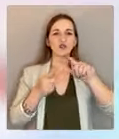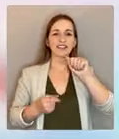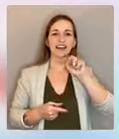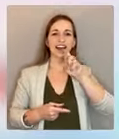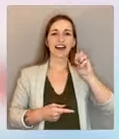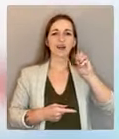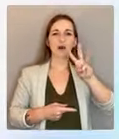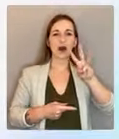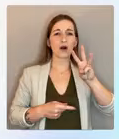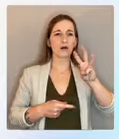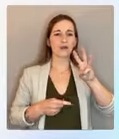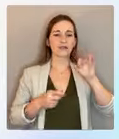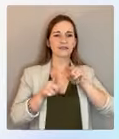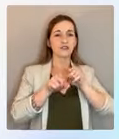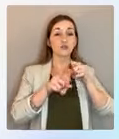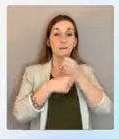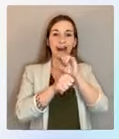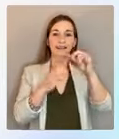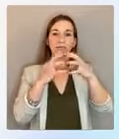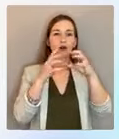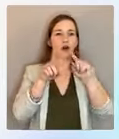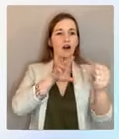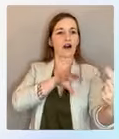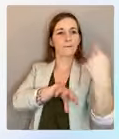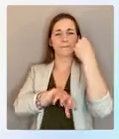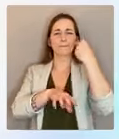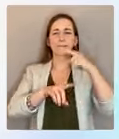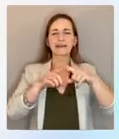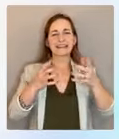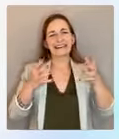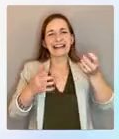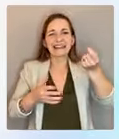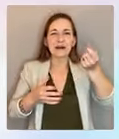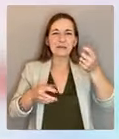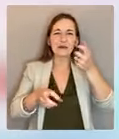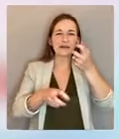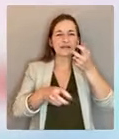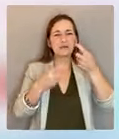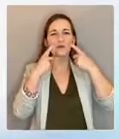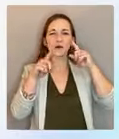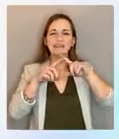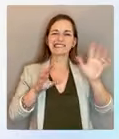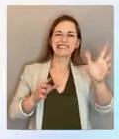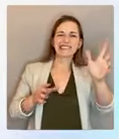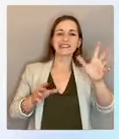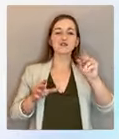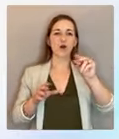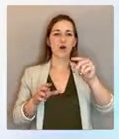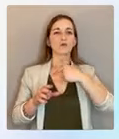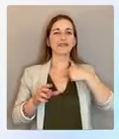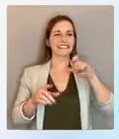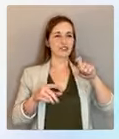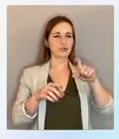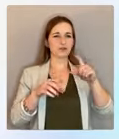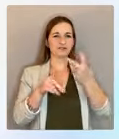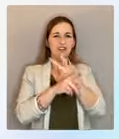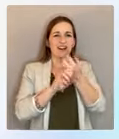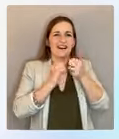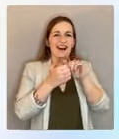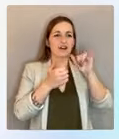And that kind of worked, but the real crux of the issue was that "Nock" needed a way to move.